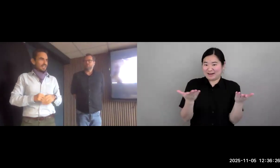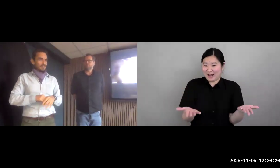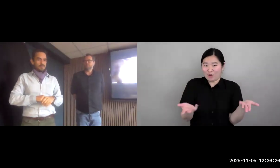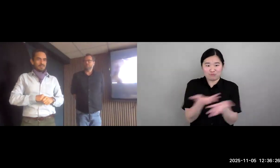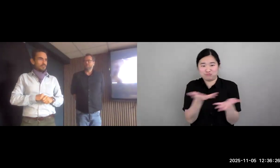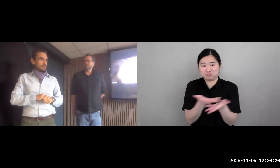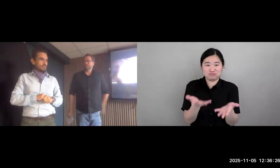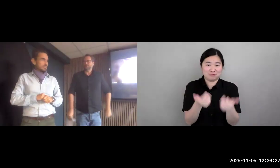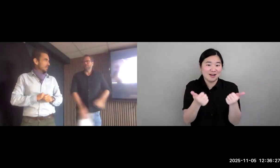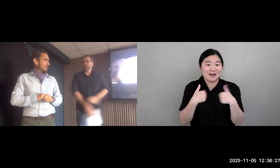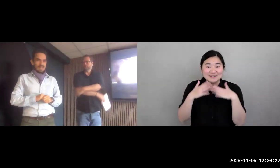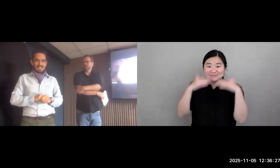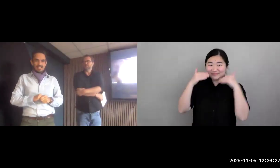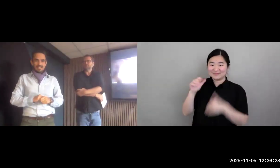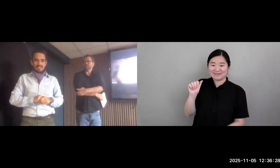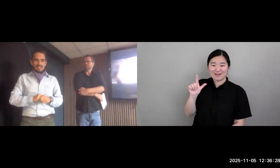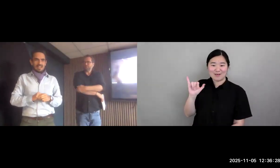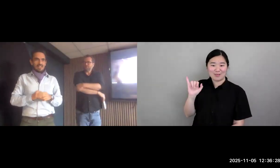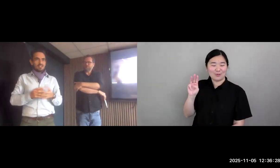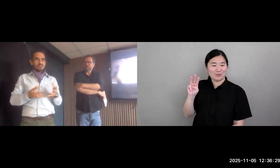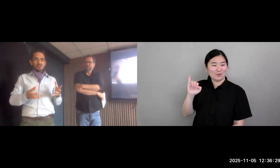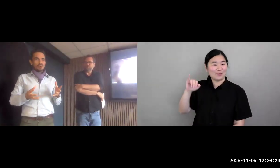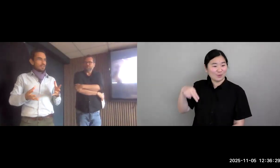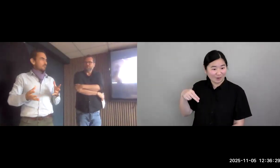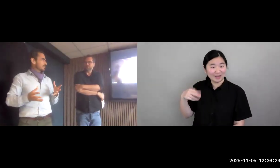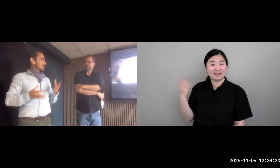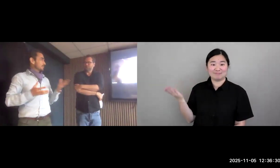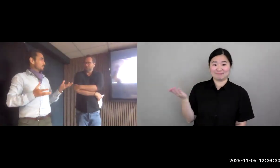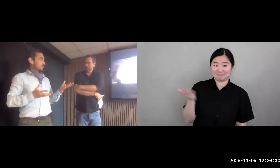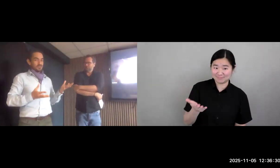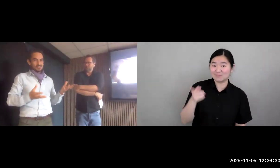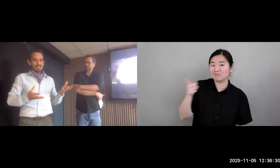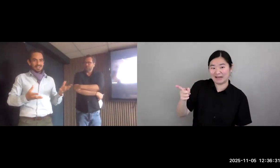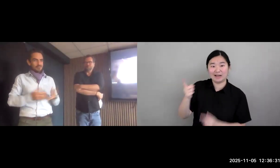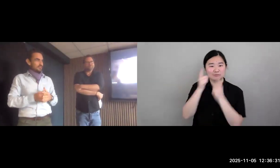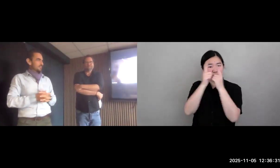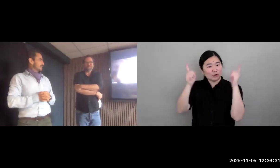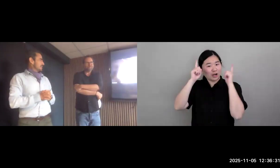from the University of Leiden Historical Linguist that doesn't work on sign languages